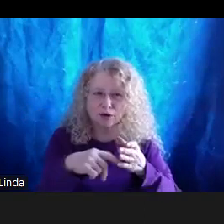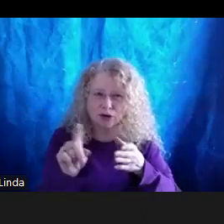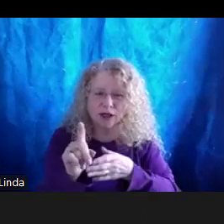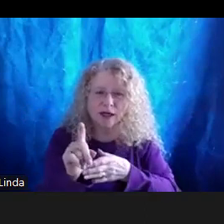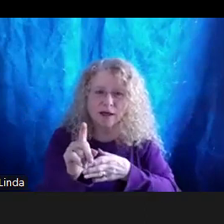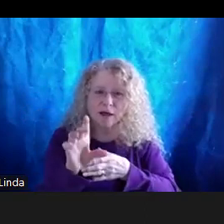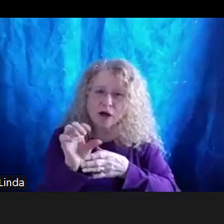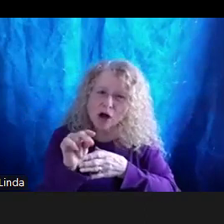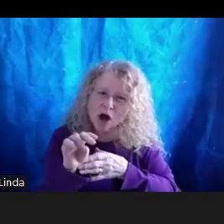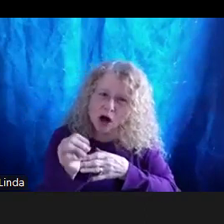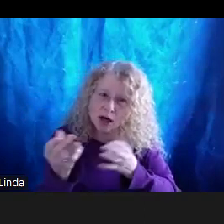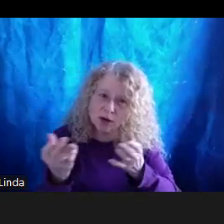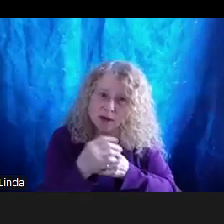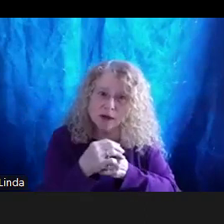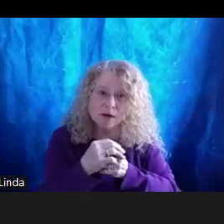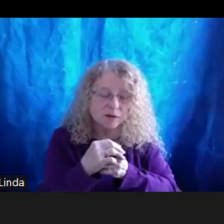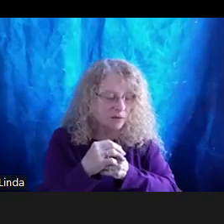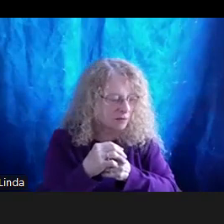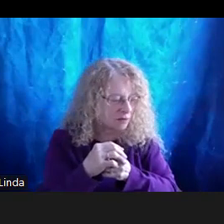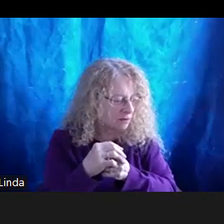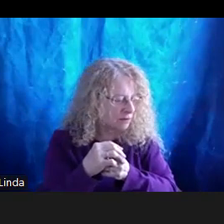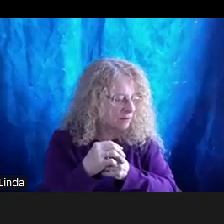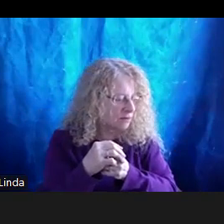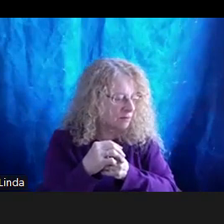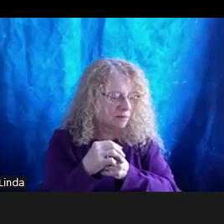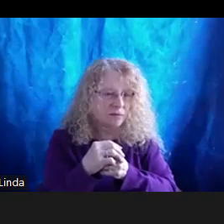CONNIE, ARE YOU HERE?